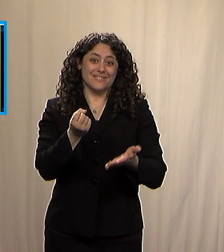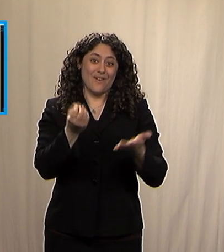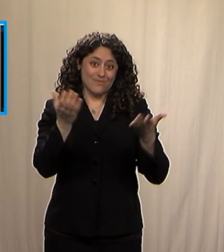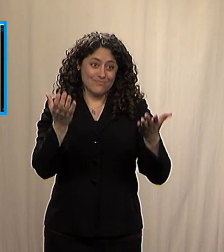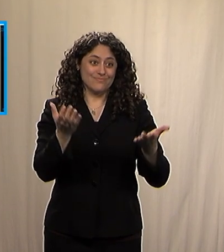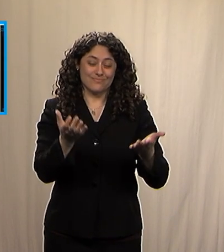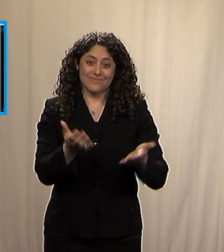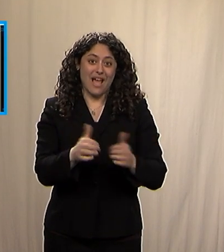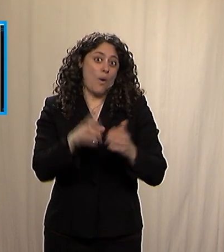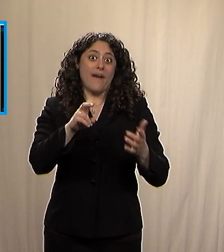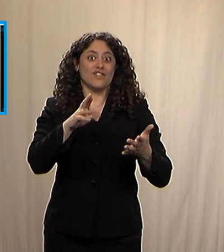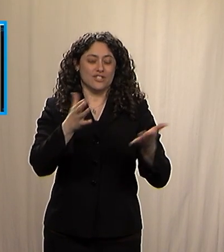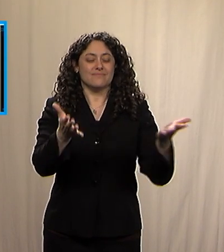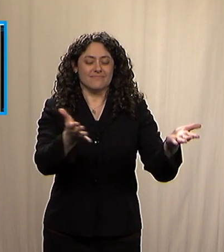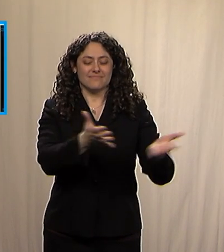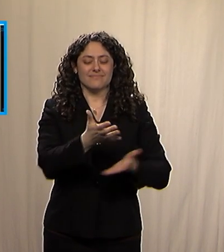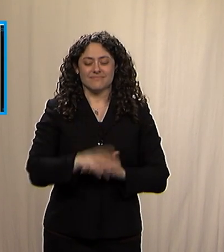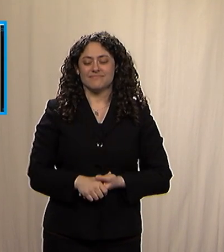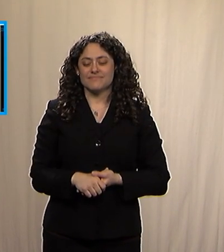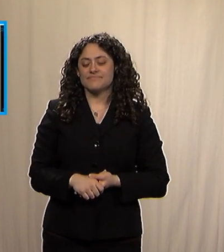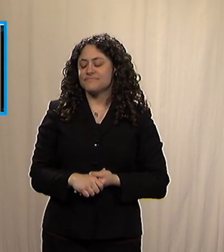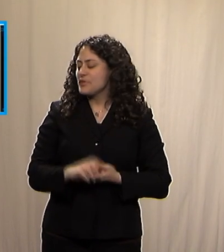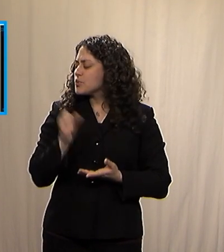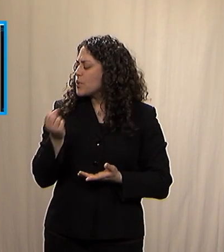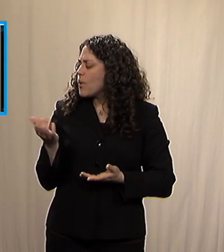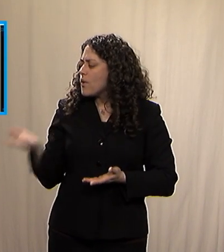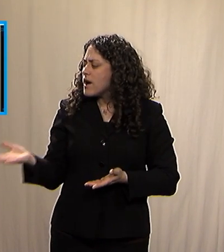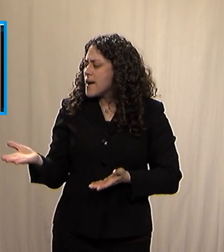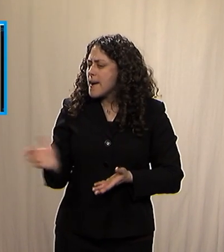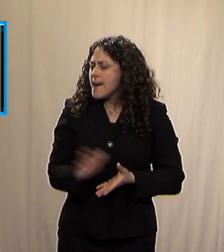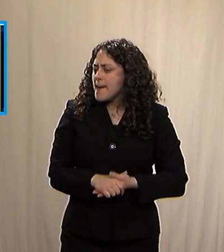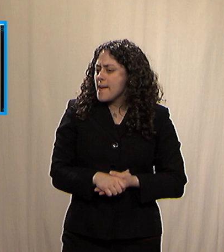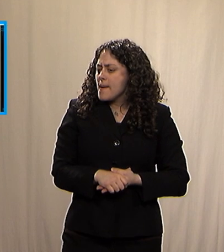So yeah. Let's see.